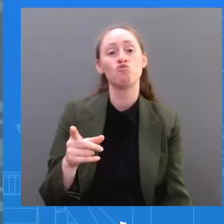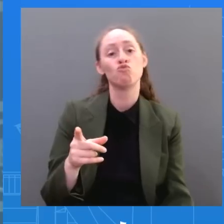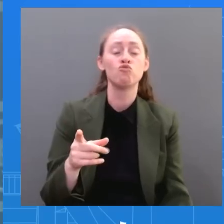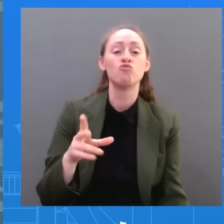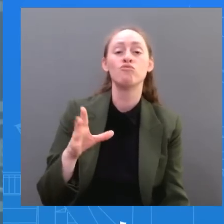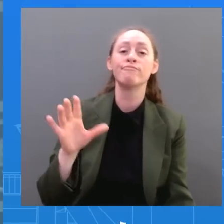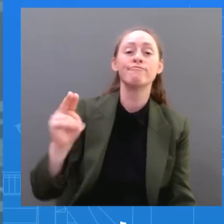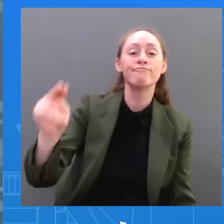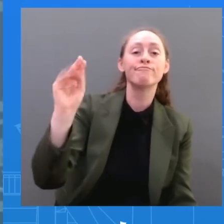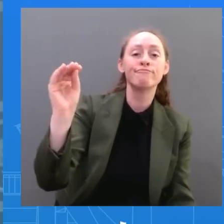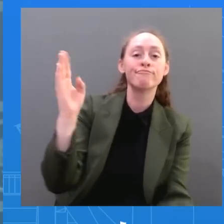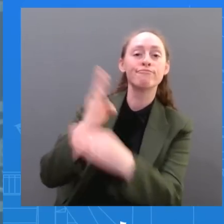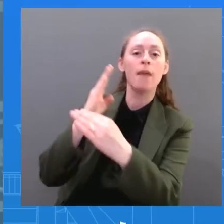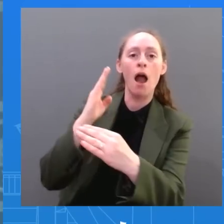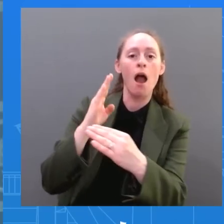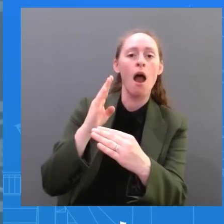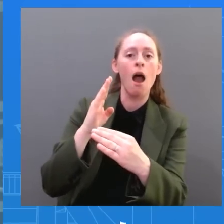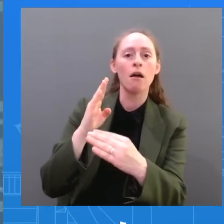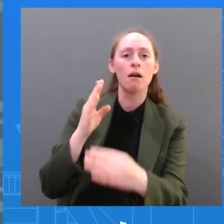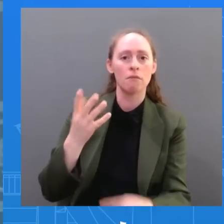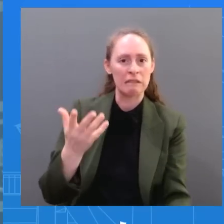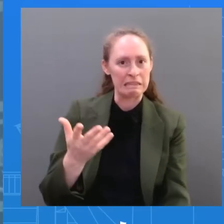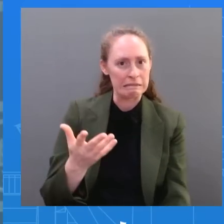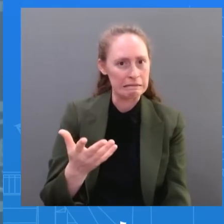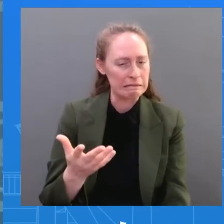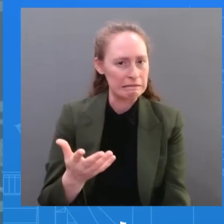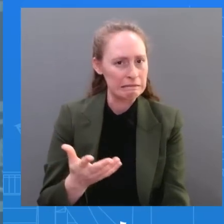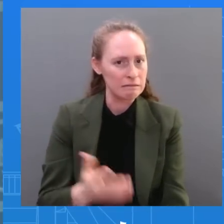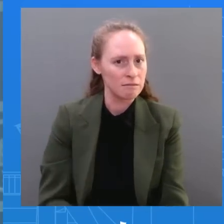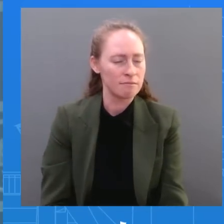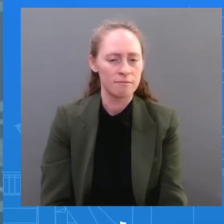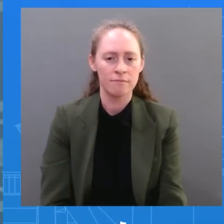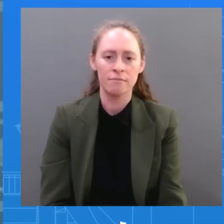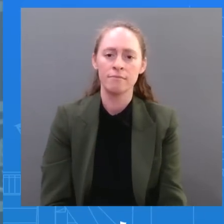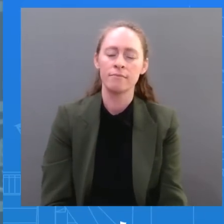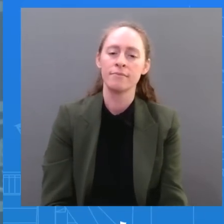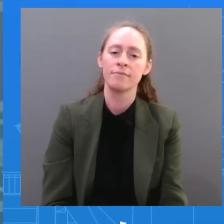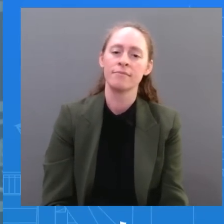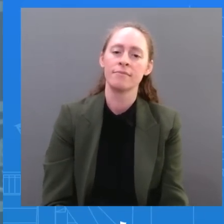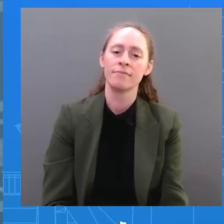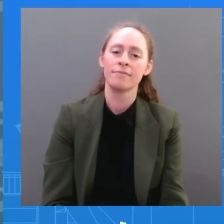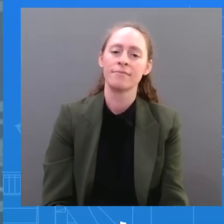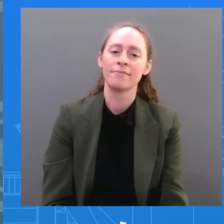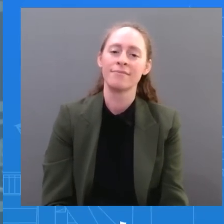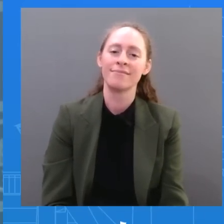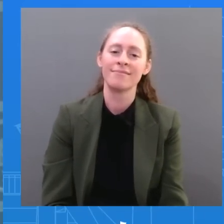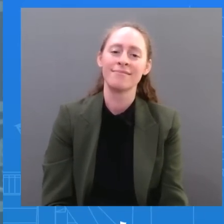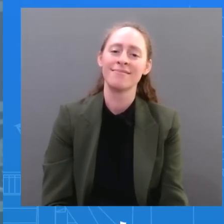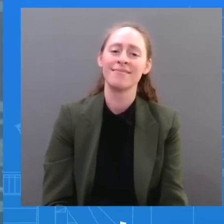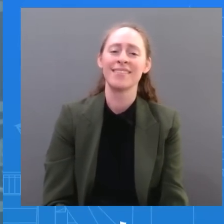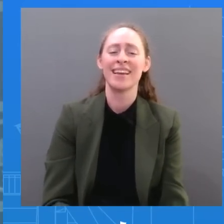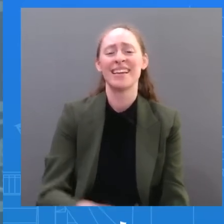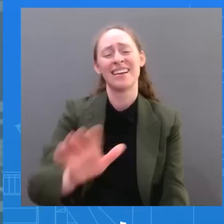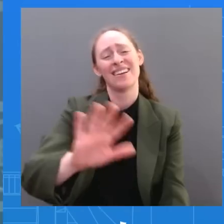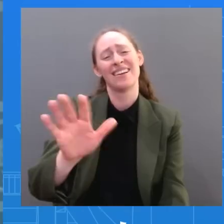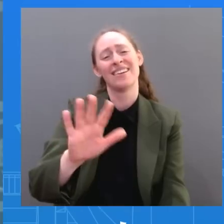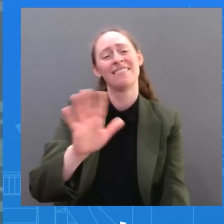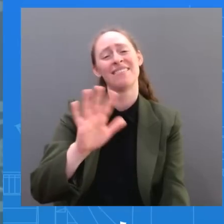look, it's unfortunate that Senator McConnell has taken this approach. Clearly, that's not an approach that's going to help the American public.